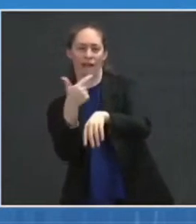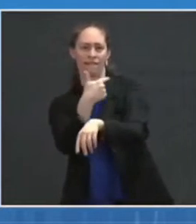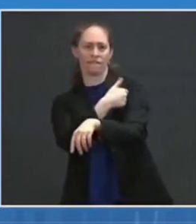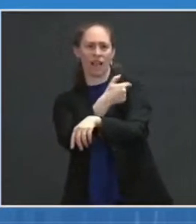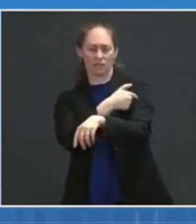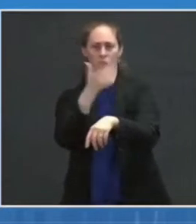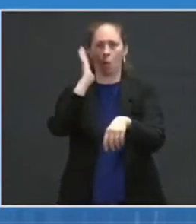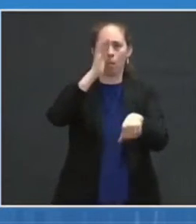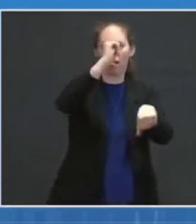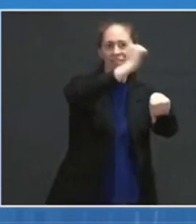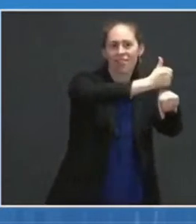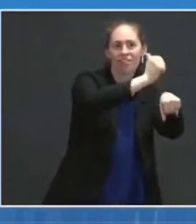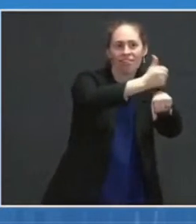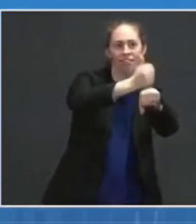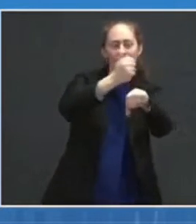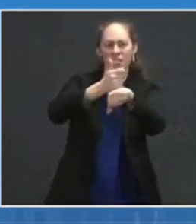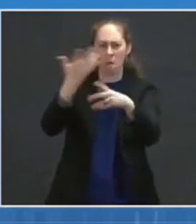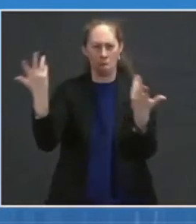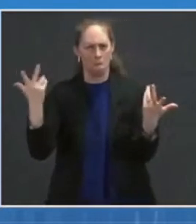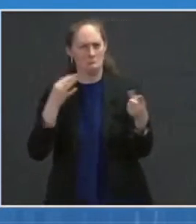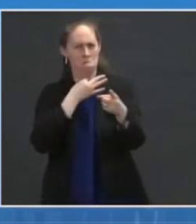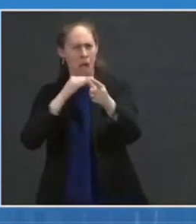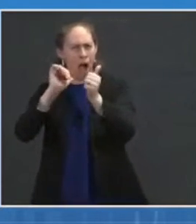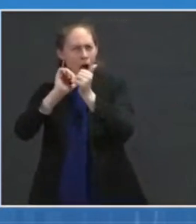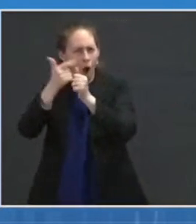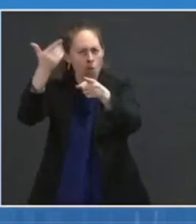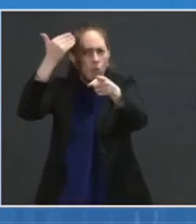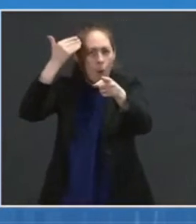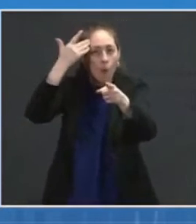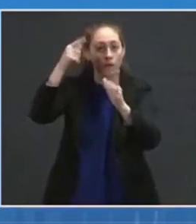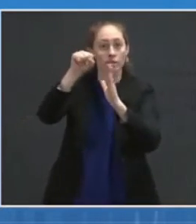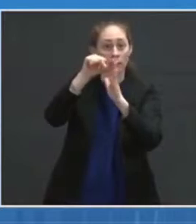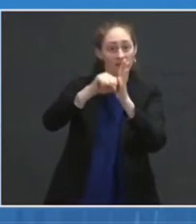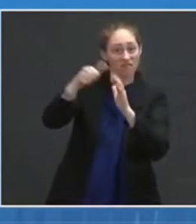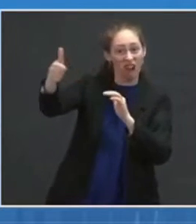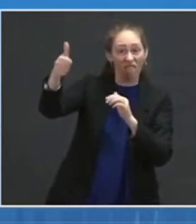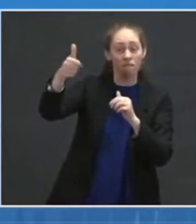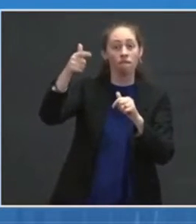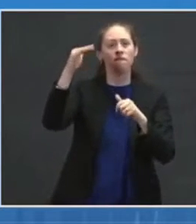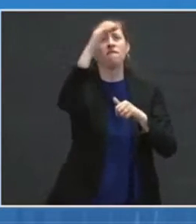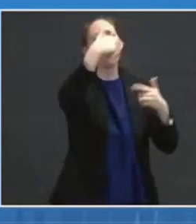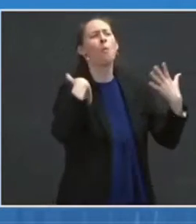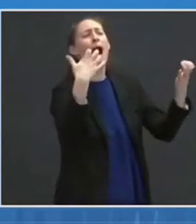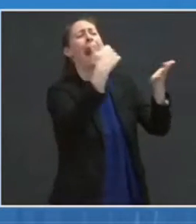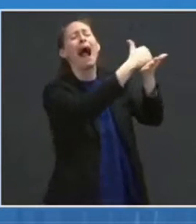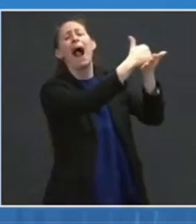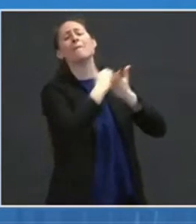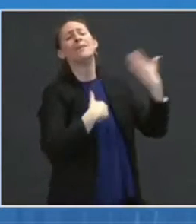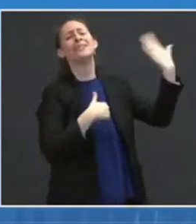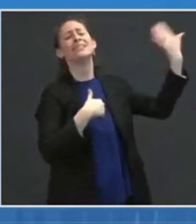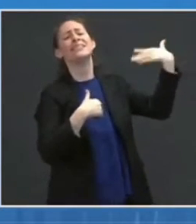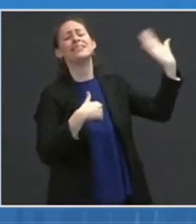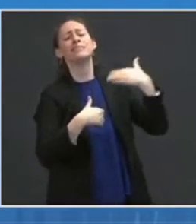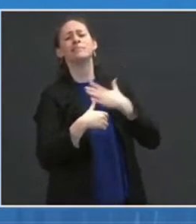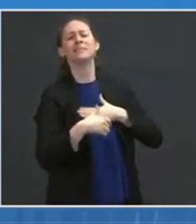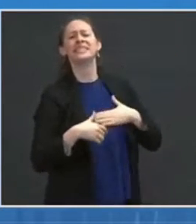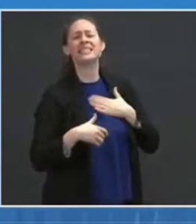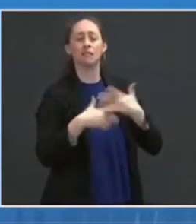AND HOW YOU ARE DECIDING WHERE TO DO THEM AND SET UP. HOW MUCH IS STATES COMING TO